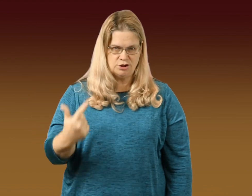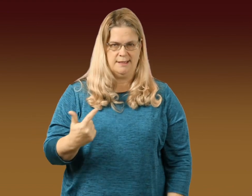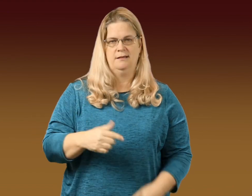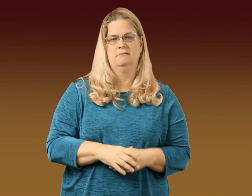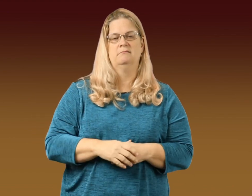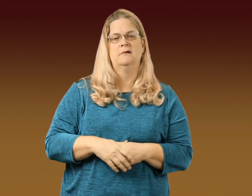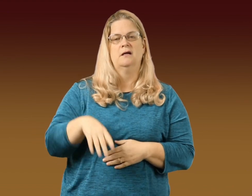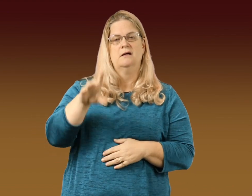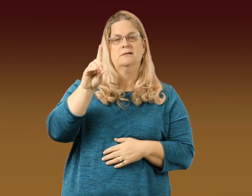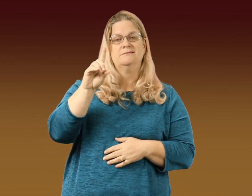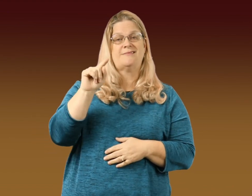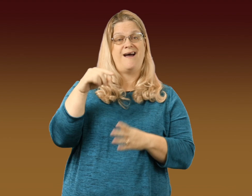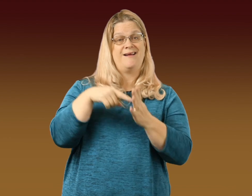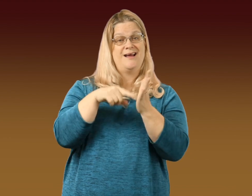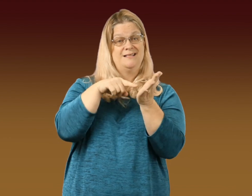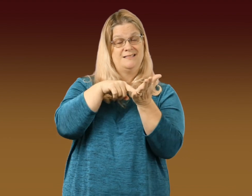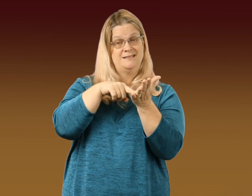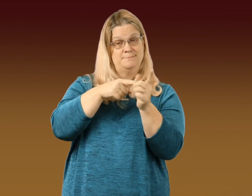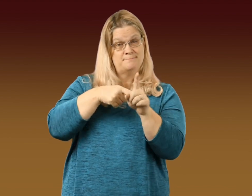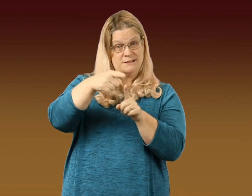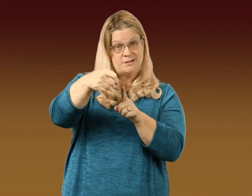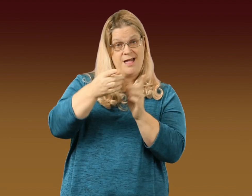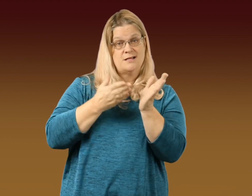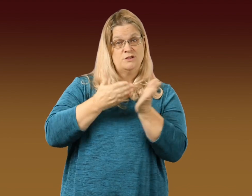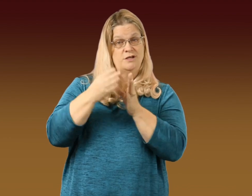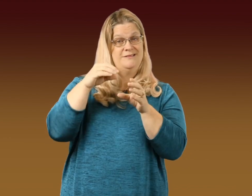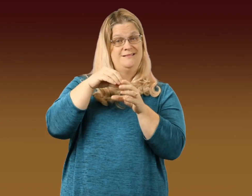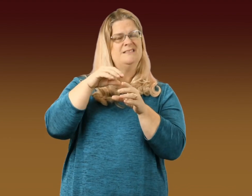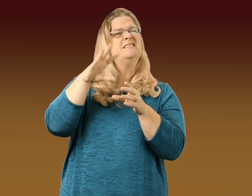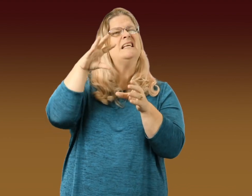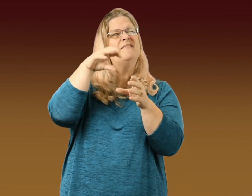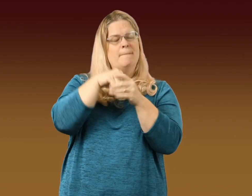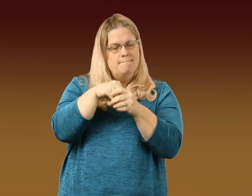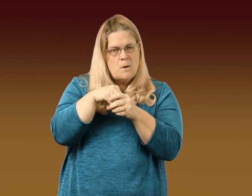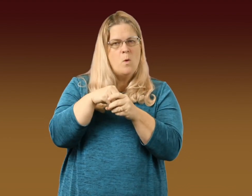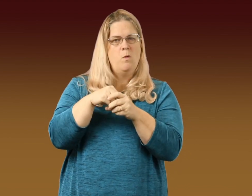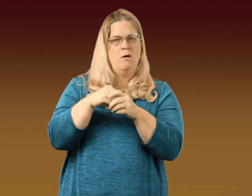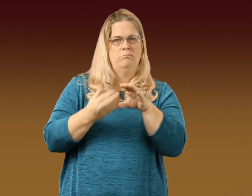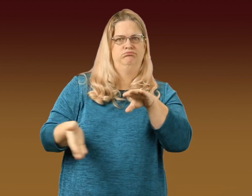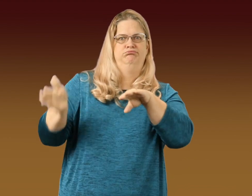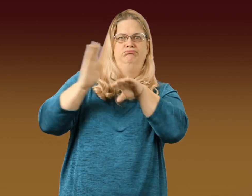The data in specialized services is even more confounding.